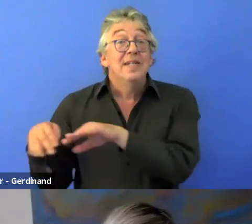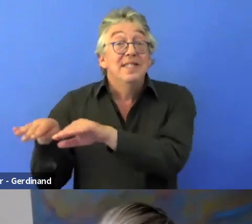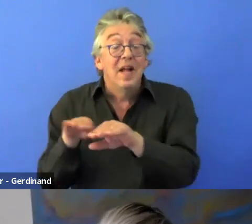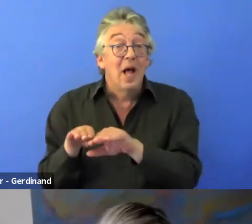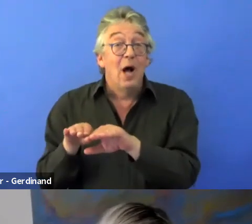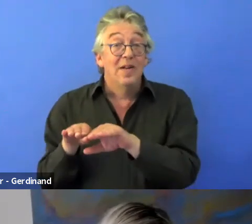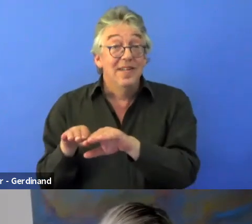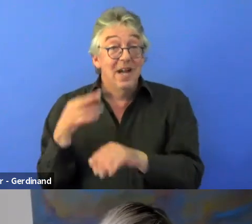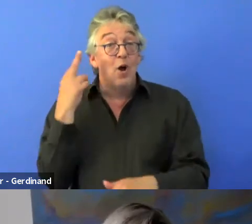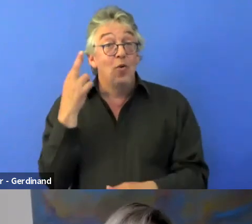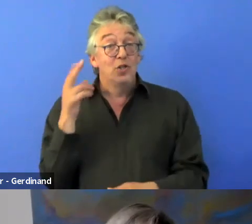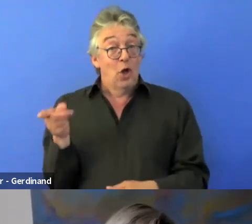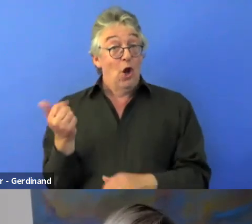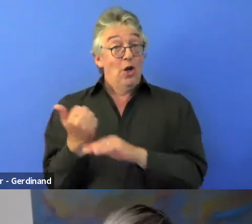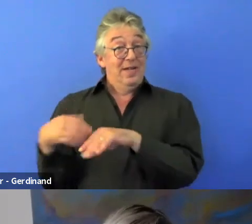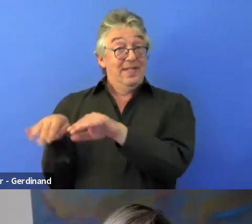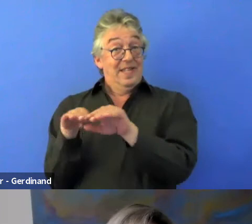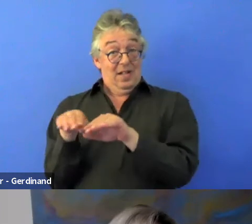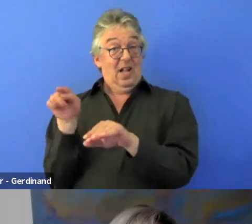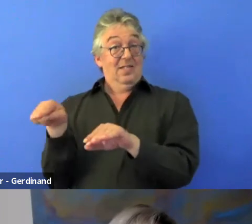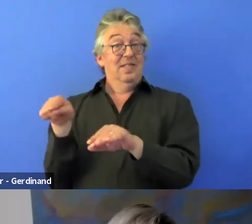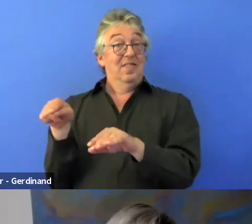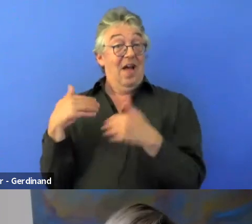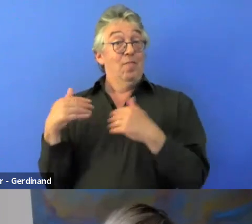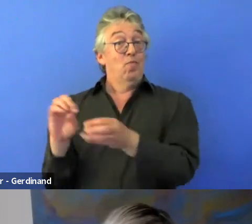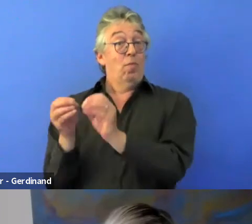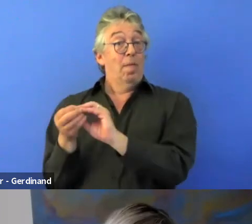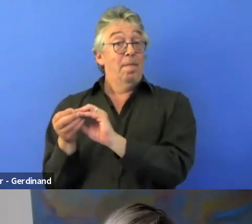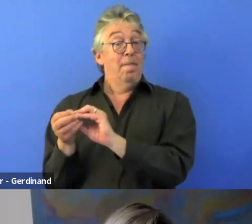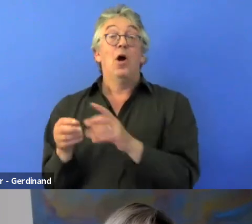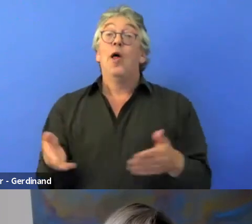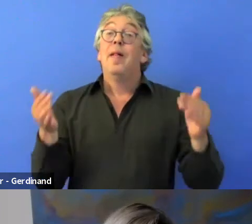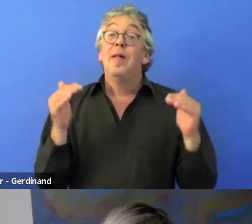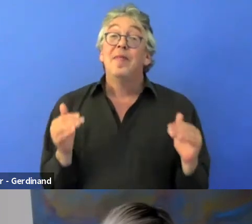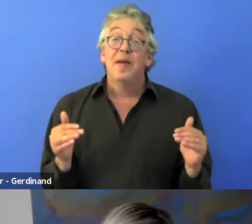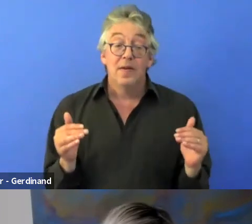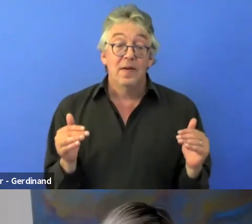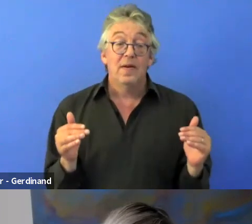because it is not good enough, but in that case, they are processing to revise the standard.